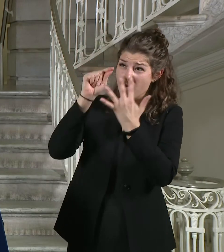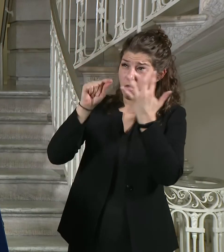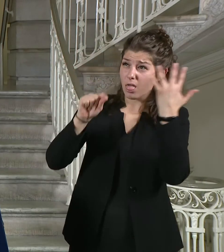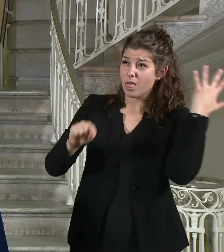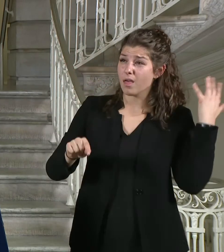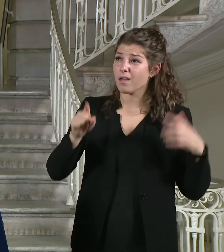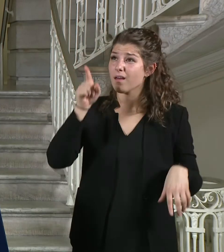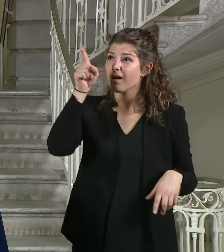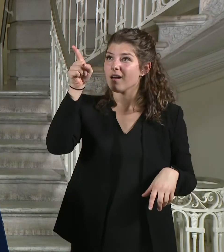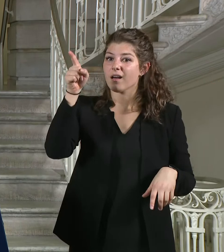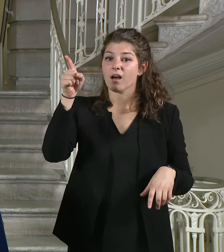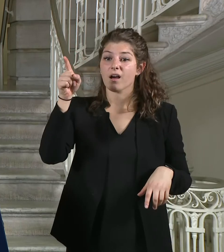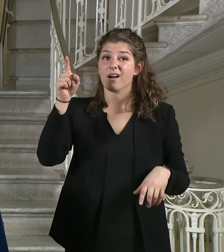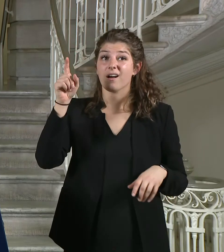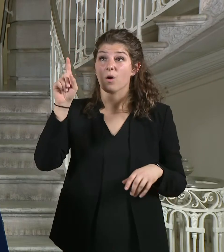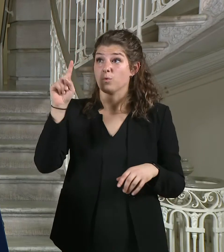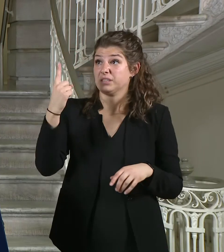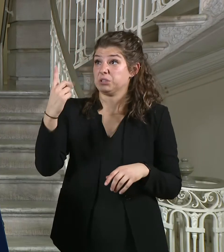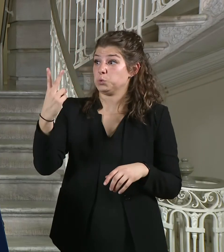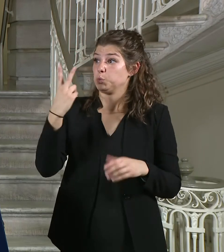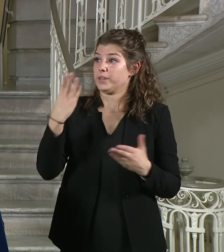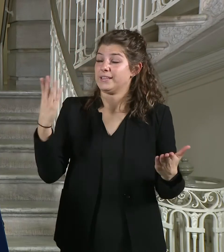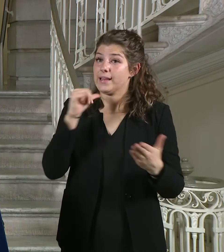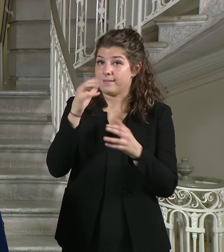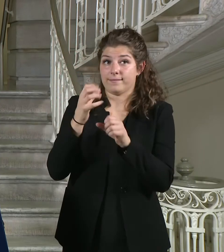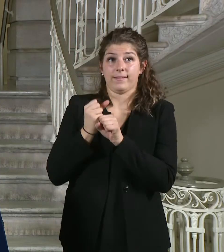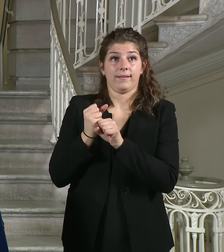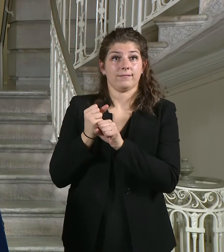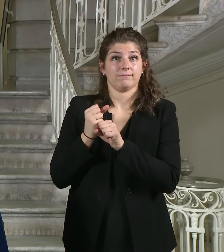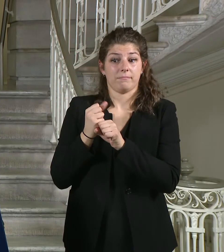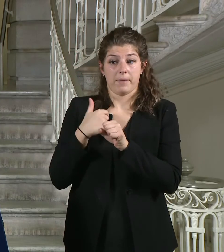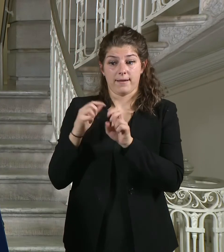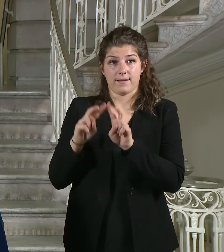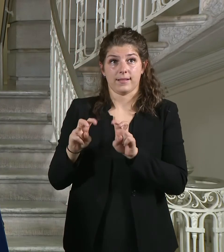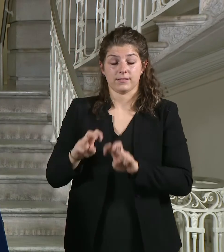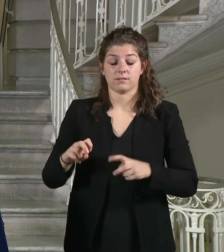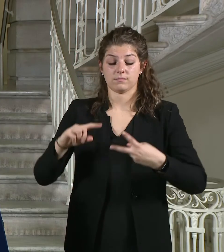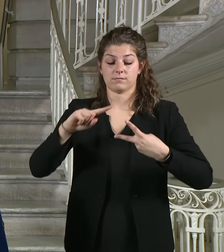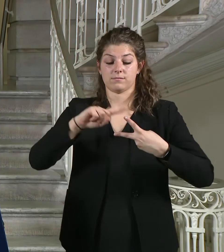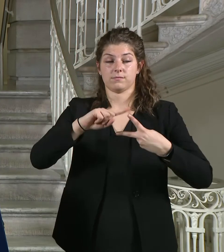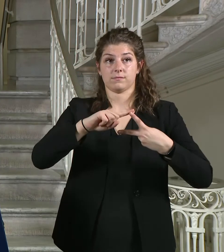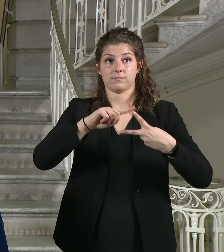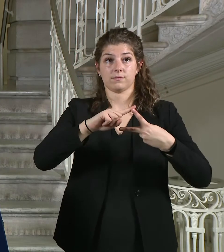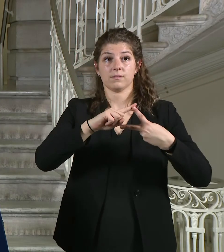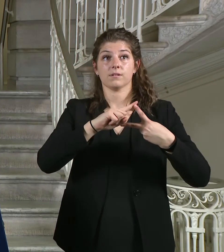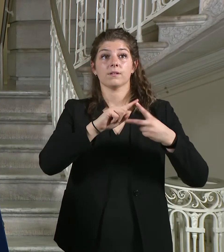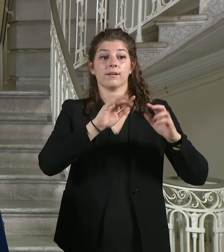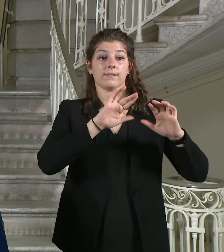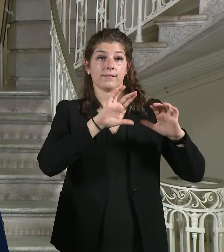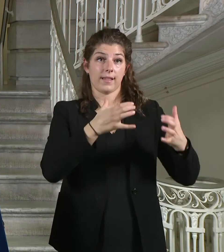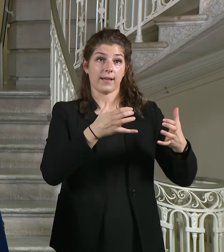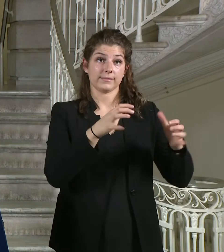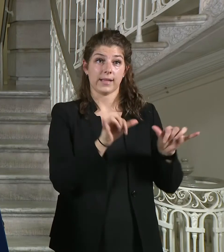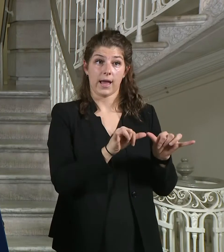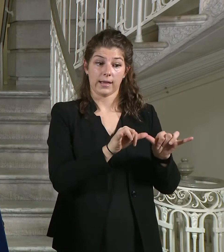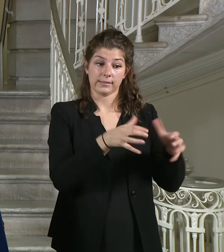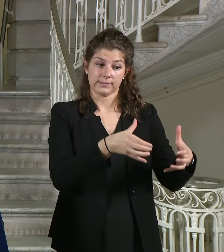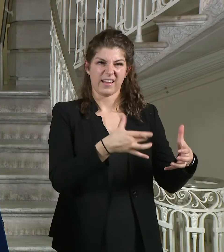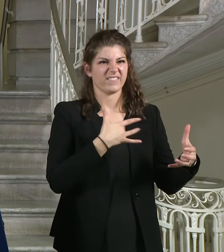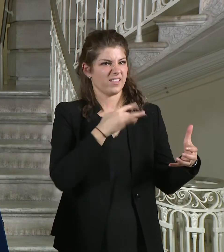WE GOT NOTHING OUT OF ALBANY AND IT WAS SO WRONG THE LIST OF ITEMS THAT I ASKED FOR . THERE WERE ONLY TWO ITEMS I DID